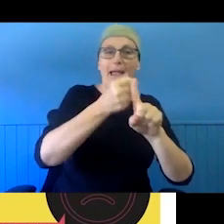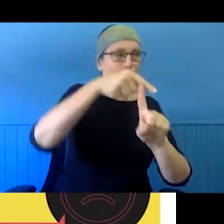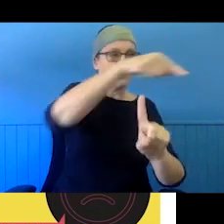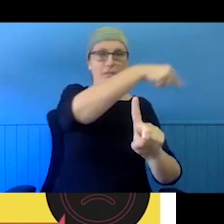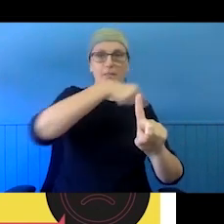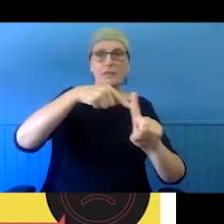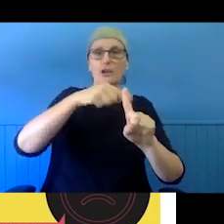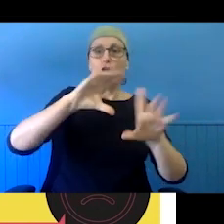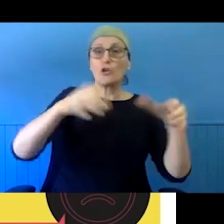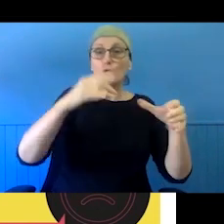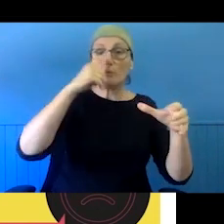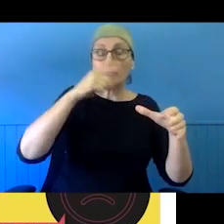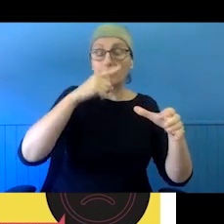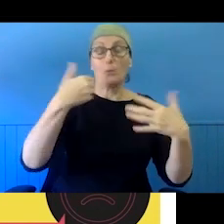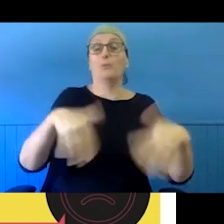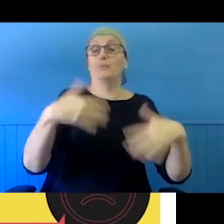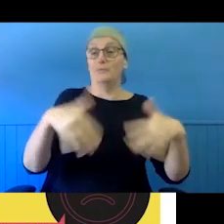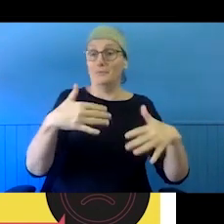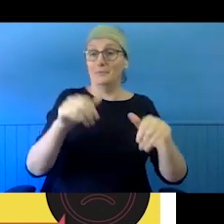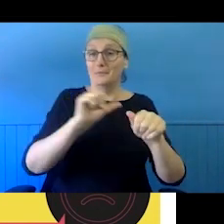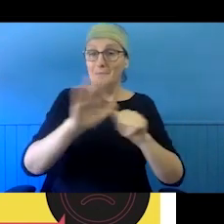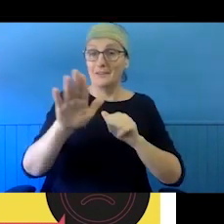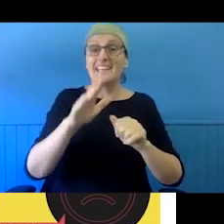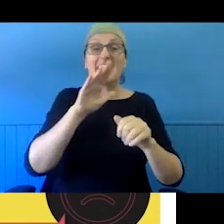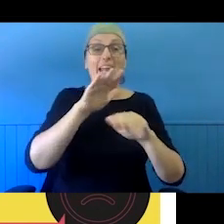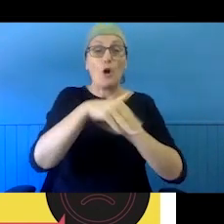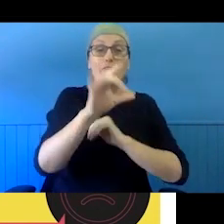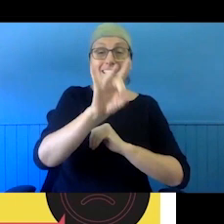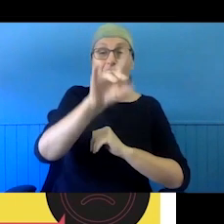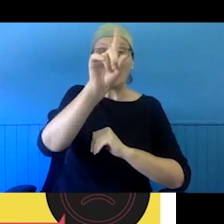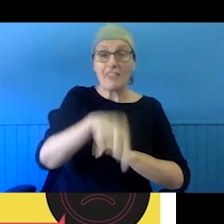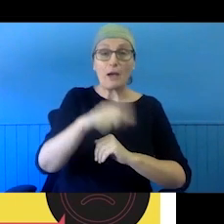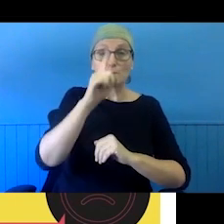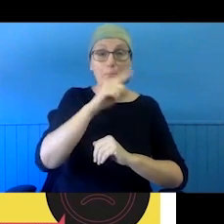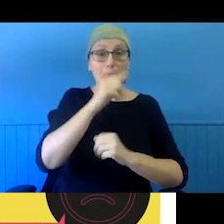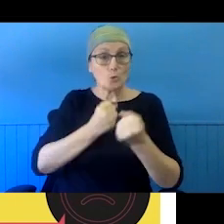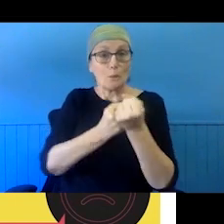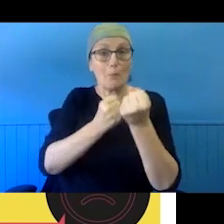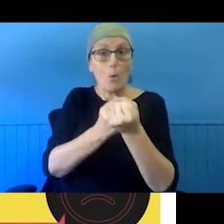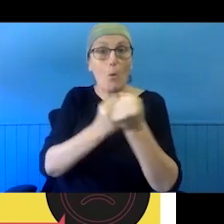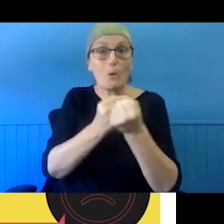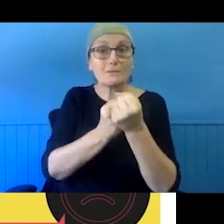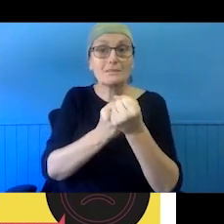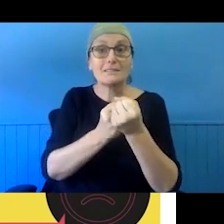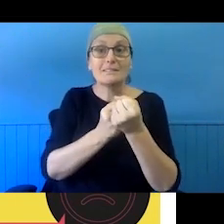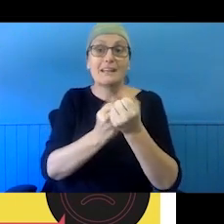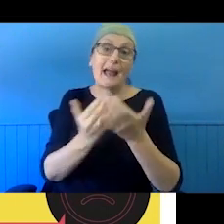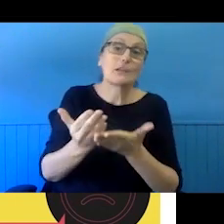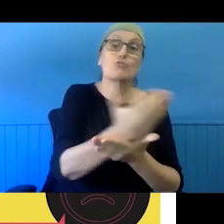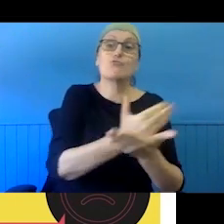had over 10,000 people back this campaign, raising over $900,000. But there was a condition - if you bought the paint as one of the